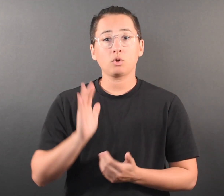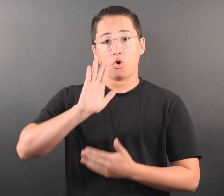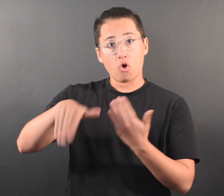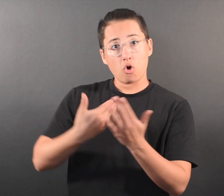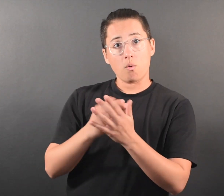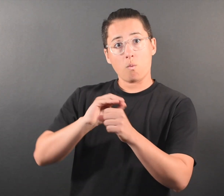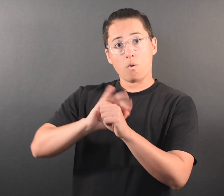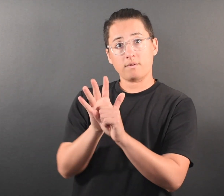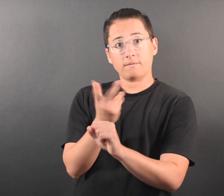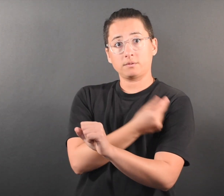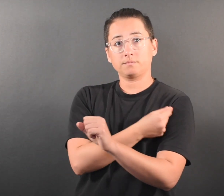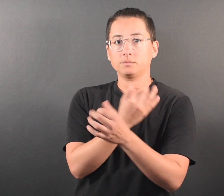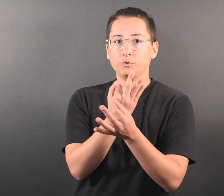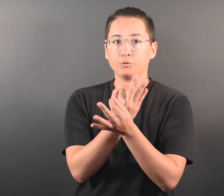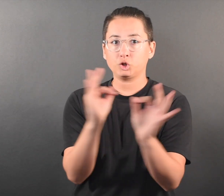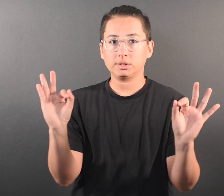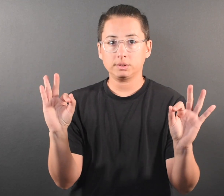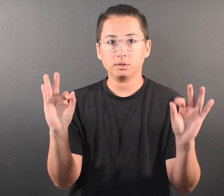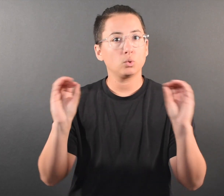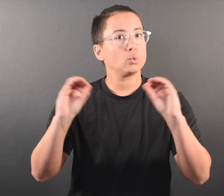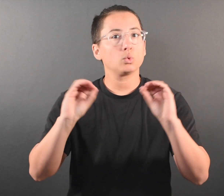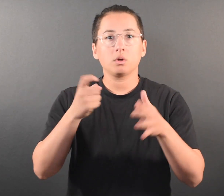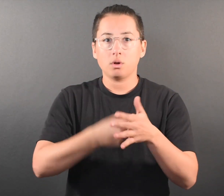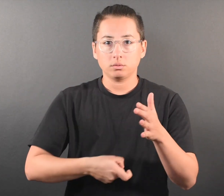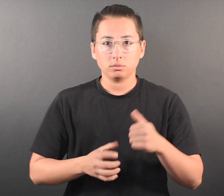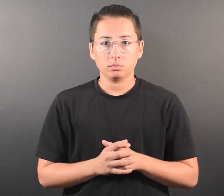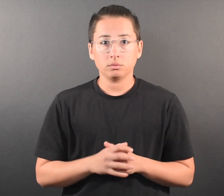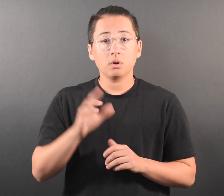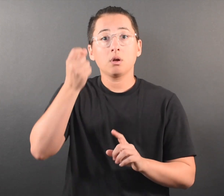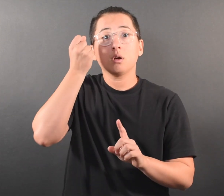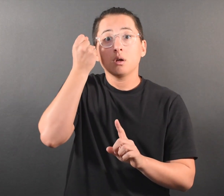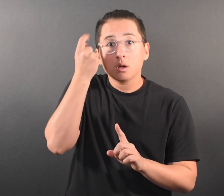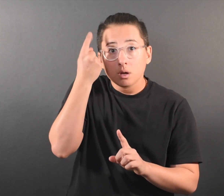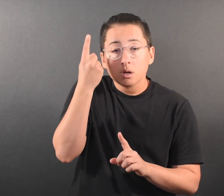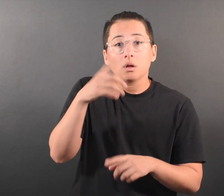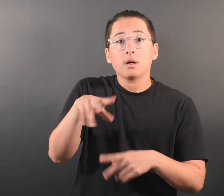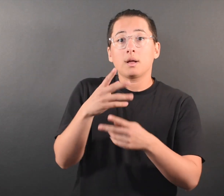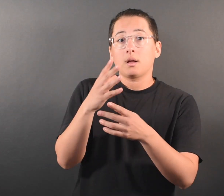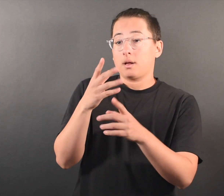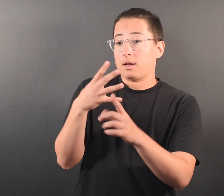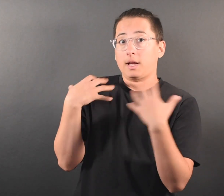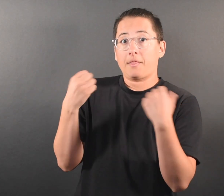All COVID-19 vaccines are free. However, health care providers